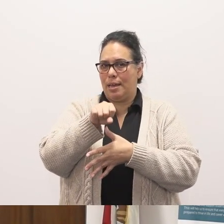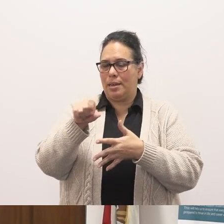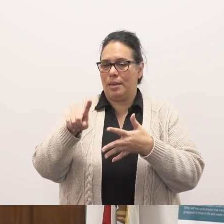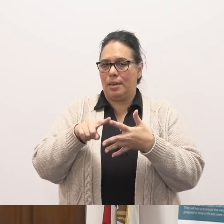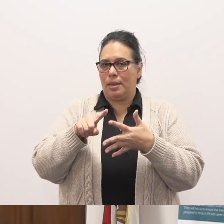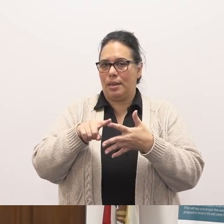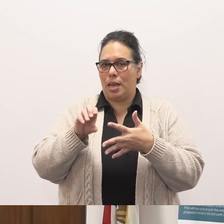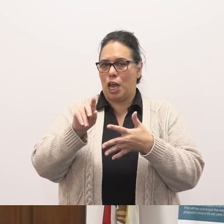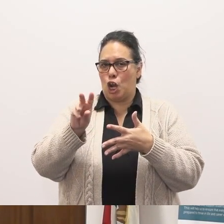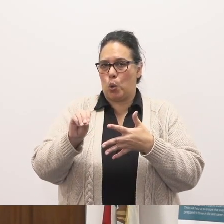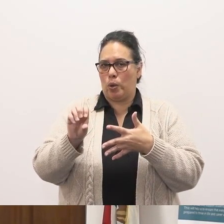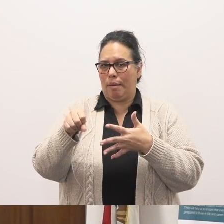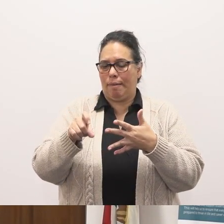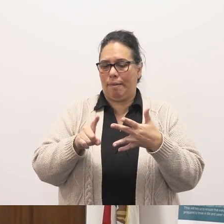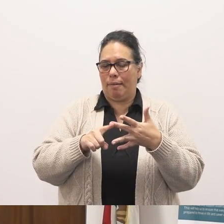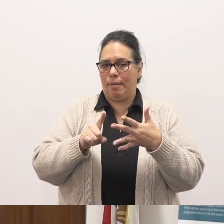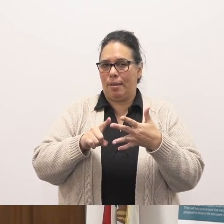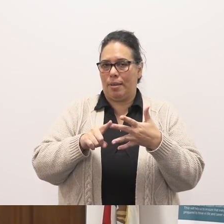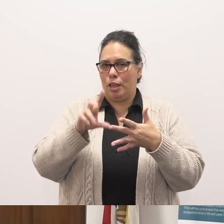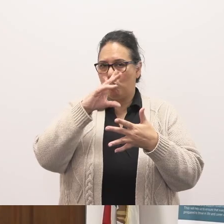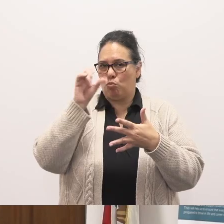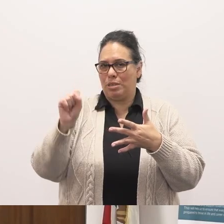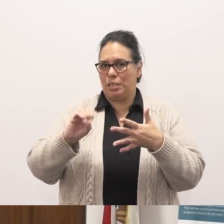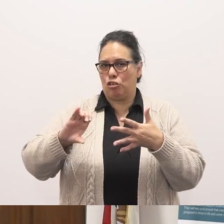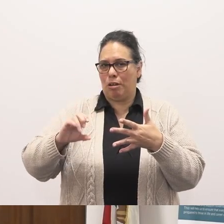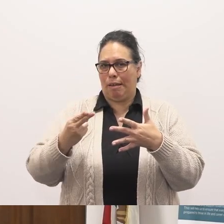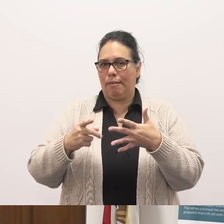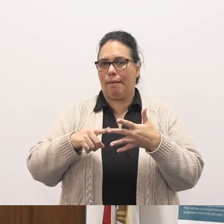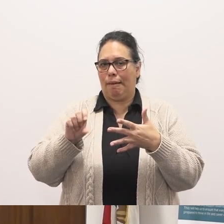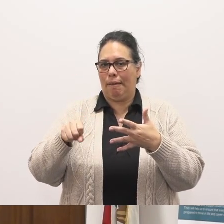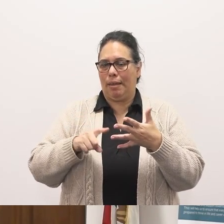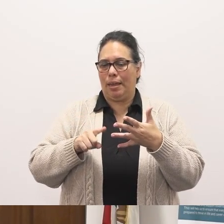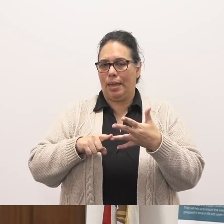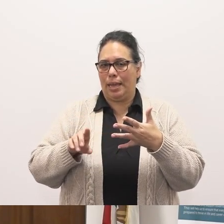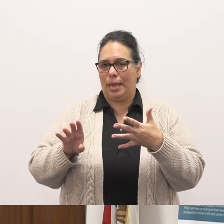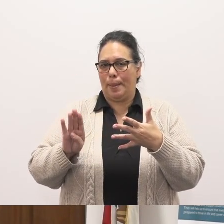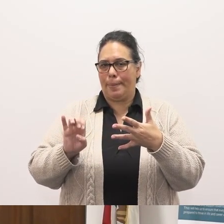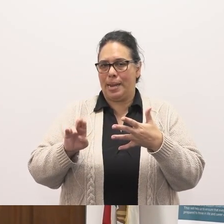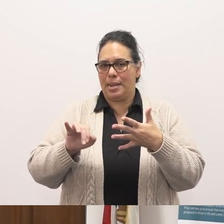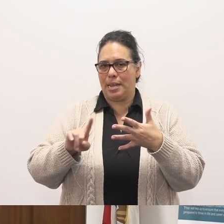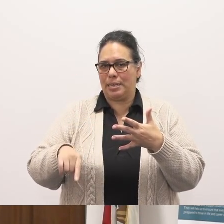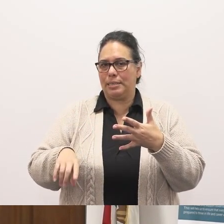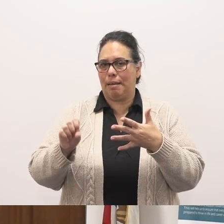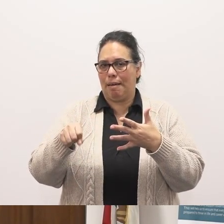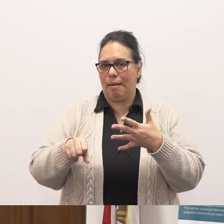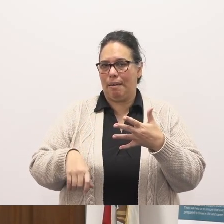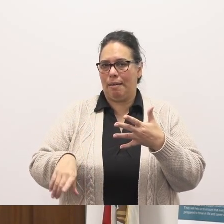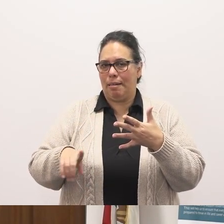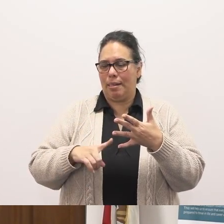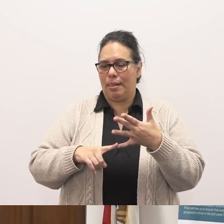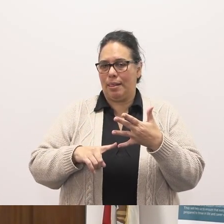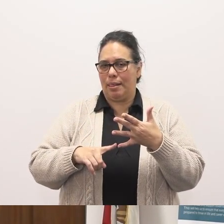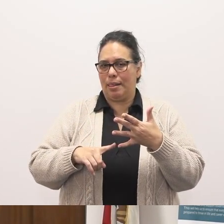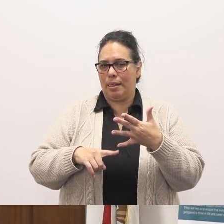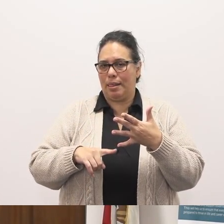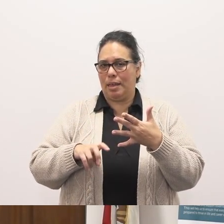Member Otto? - Aye. President Craighead? - Aye. Member Benitez? - Aye. Member Miller refuses.